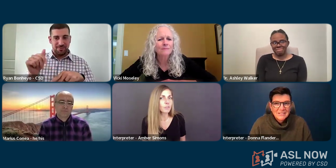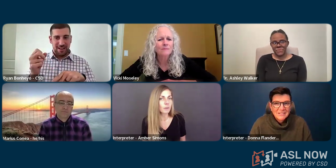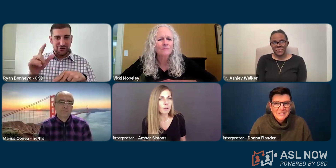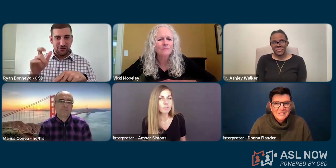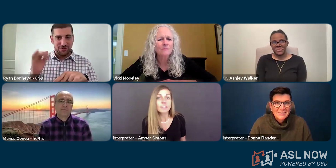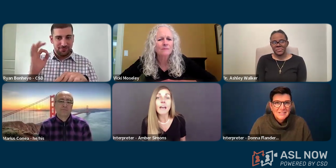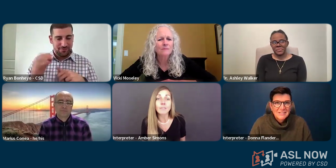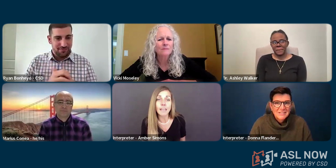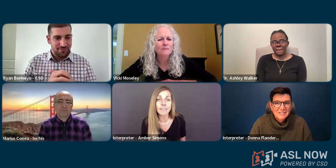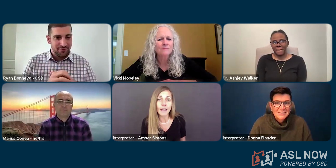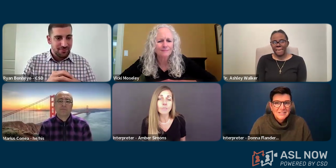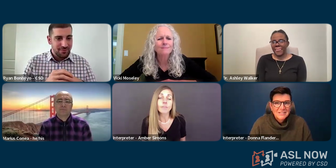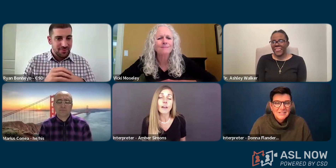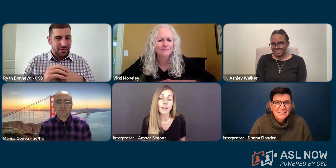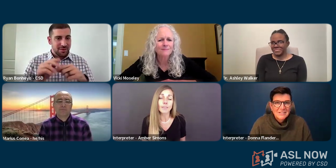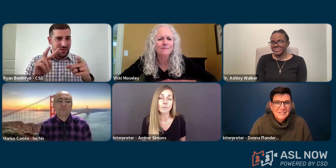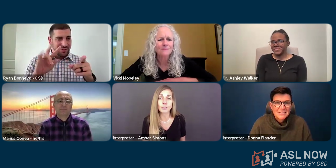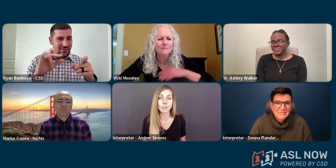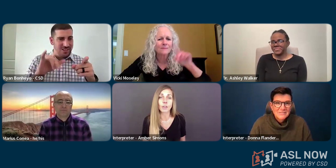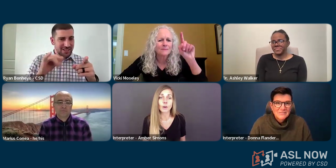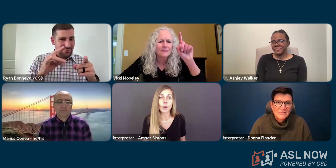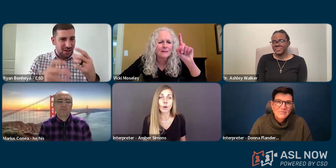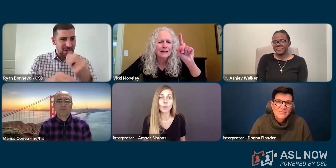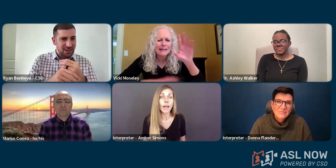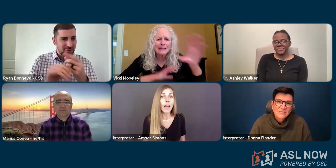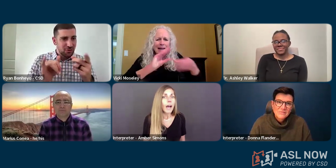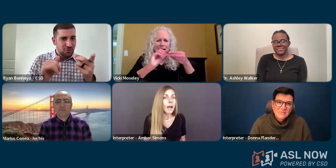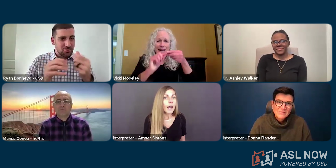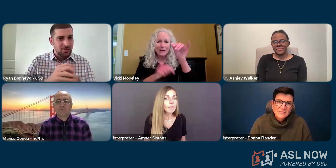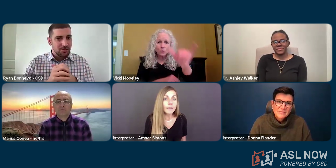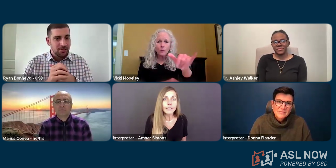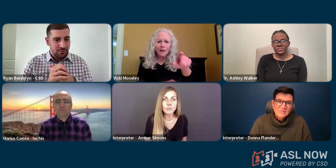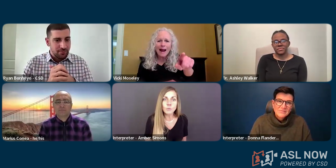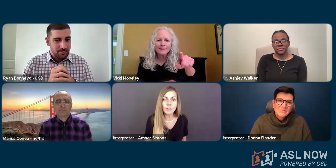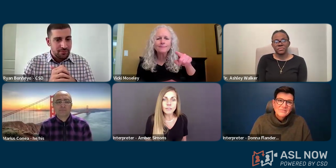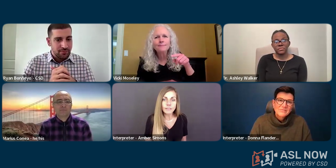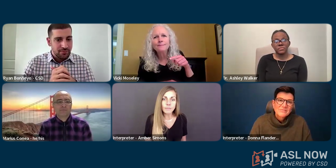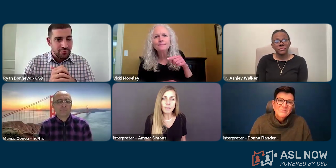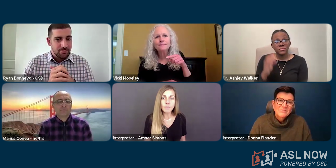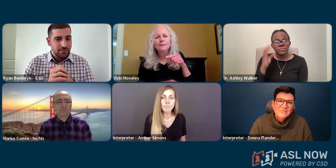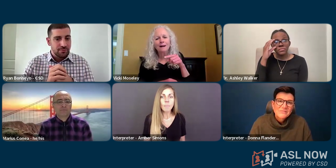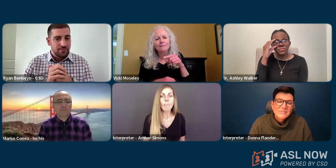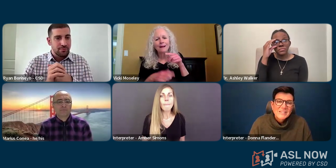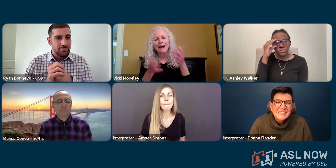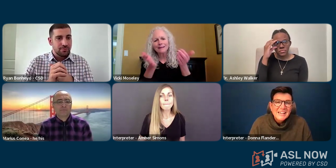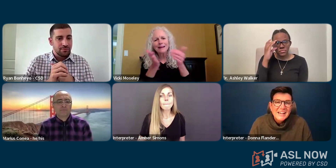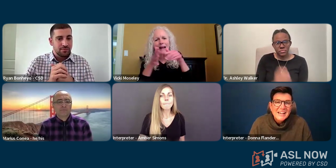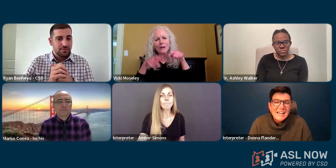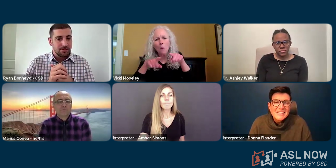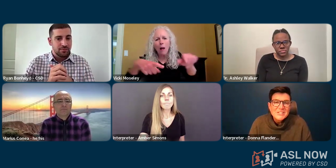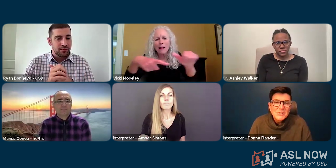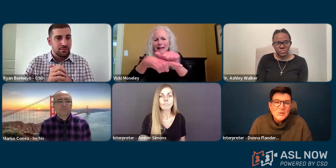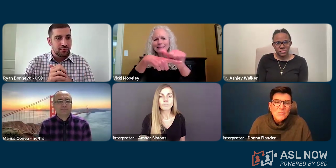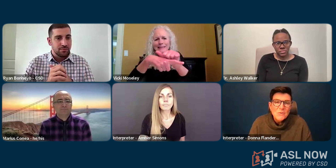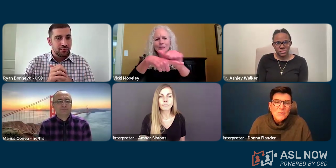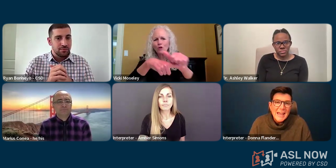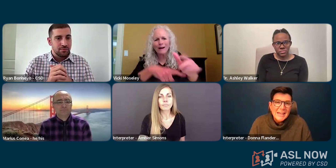is going to be able to navigate that and find that information on their own. Vicki Did you want to say something? I do want to